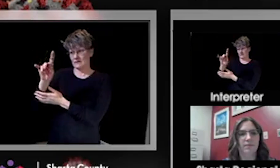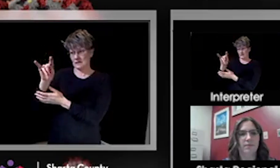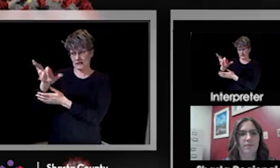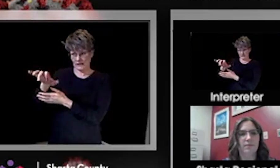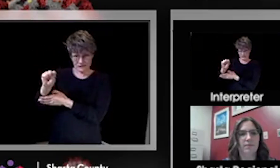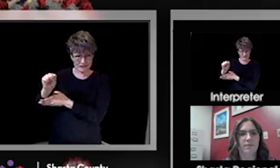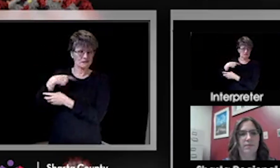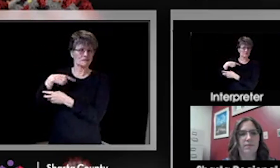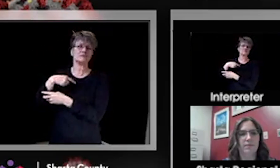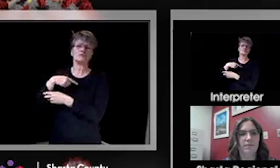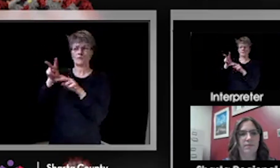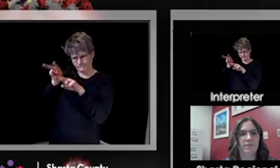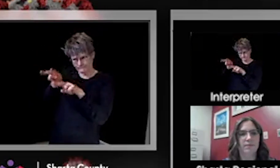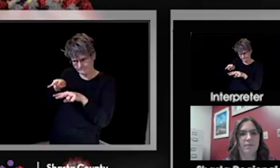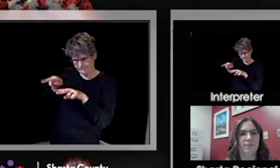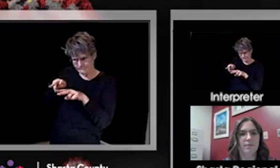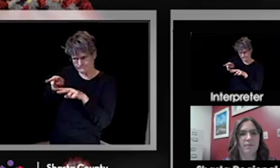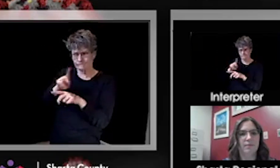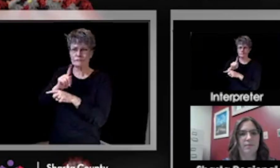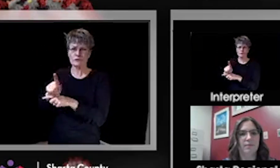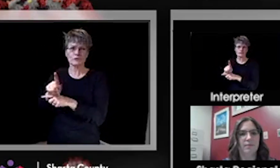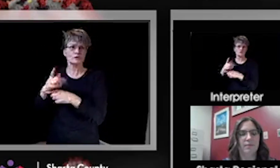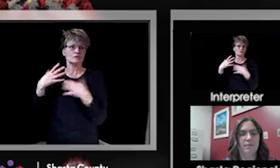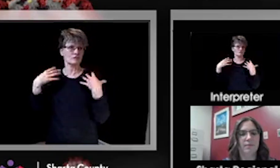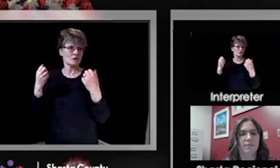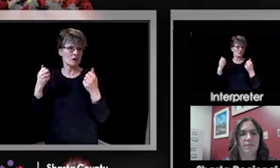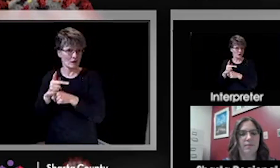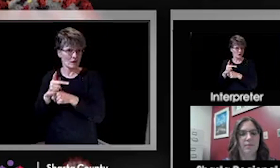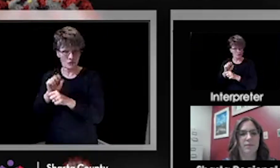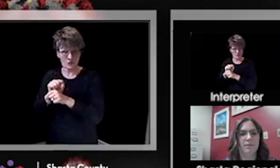sure that healthcare workers are not having fevers or symptoms when they come to work,